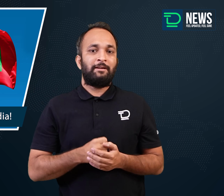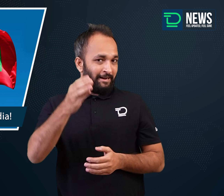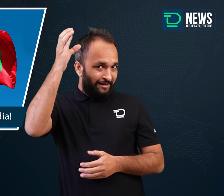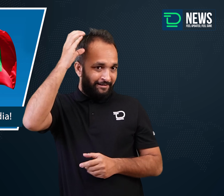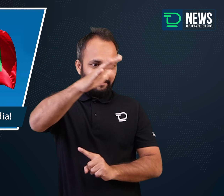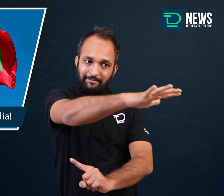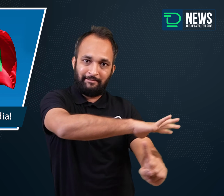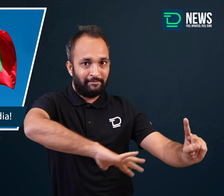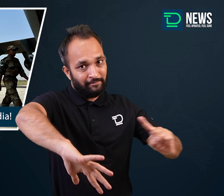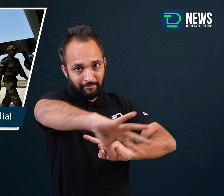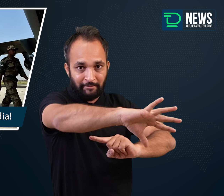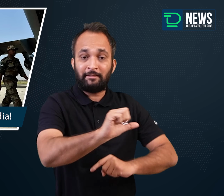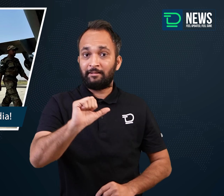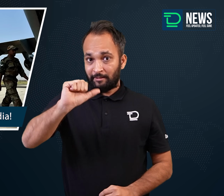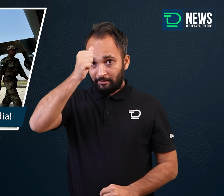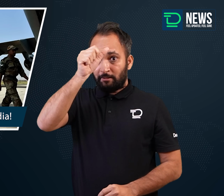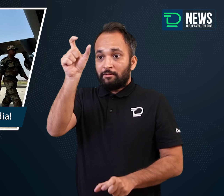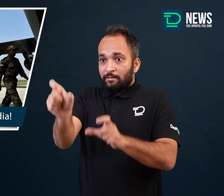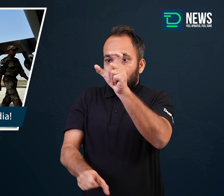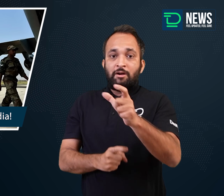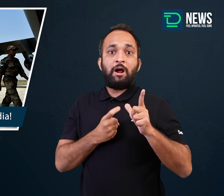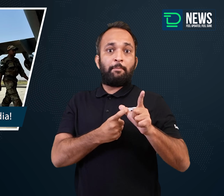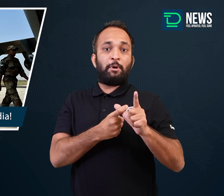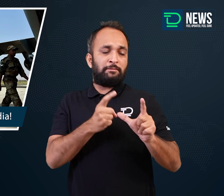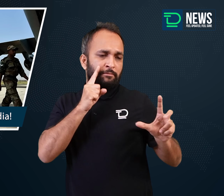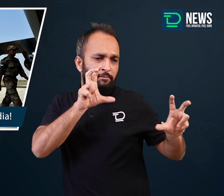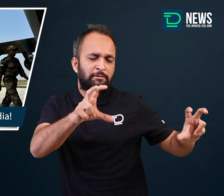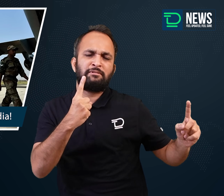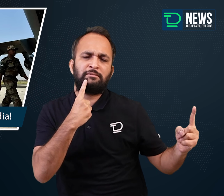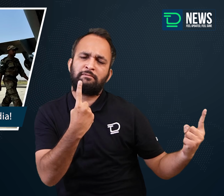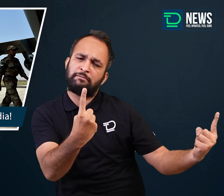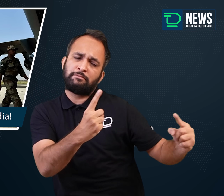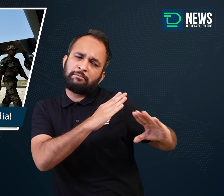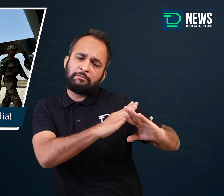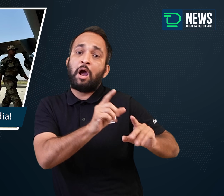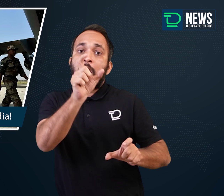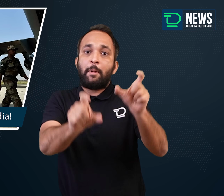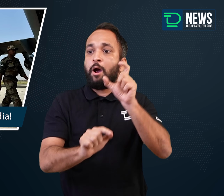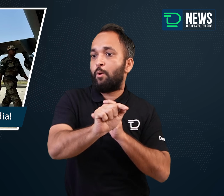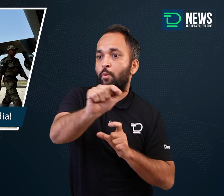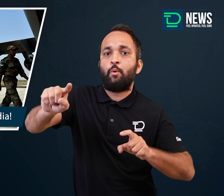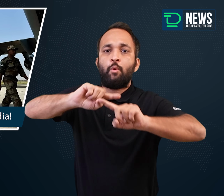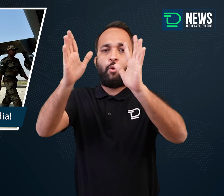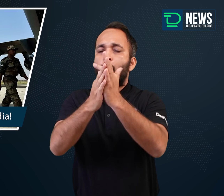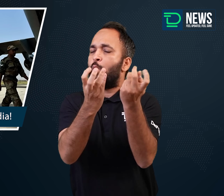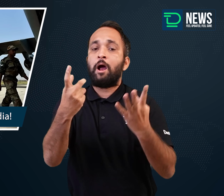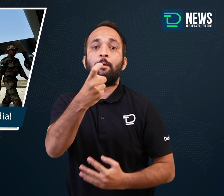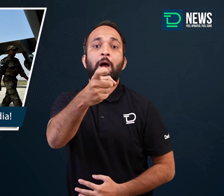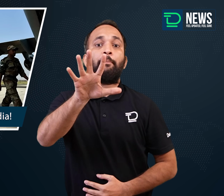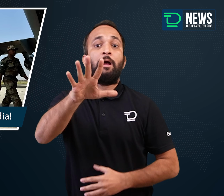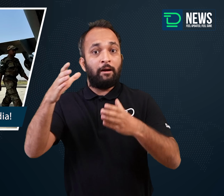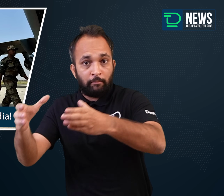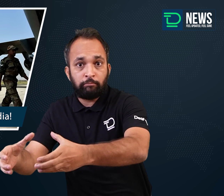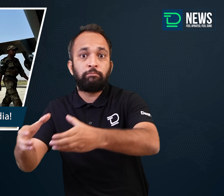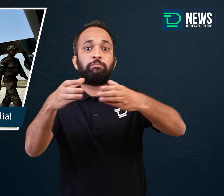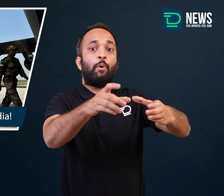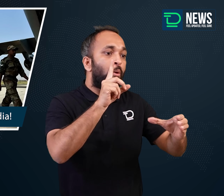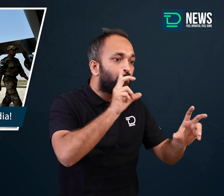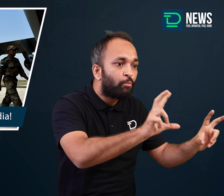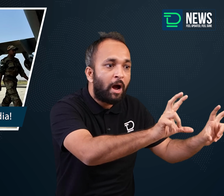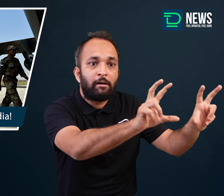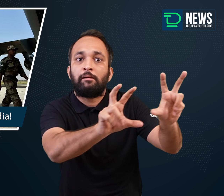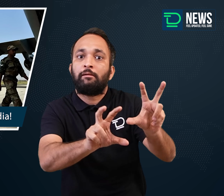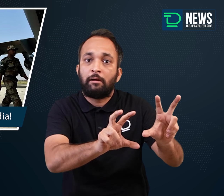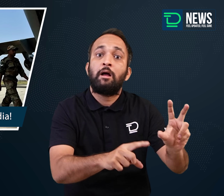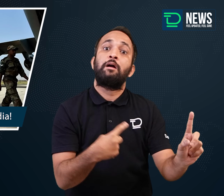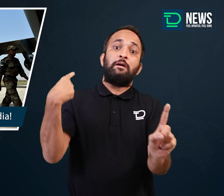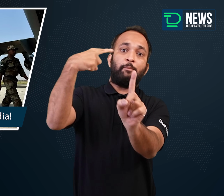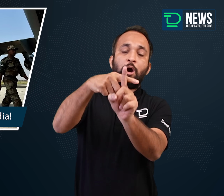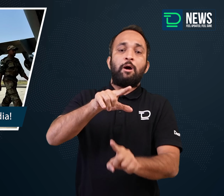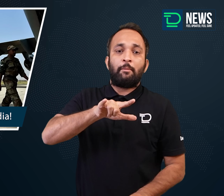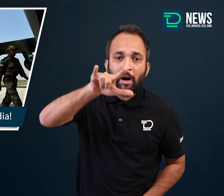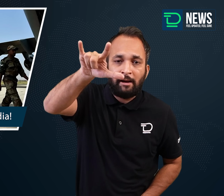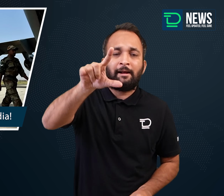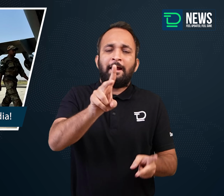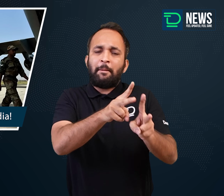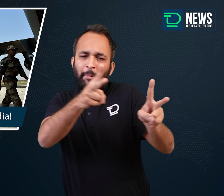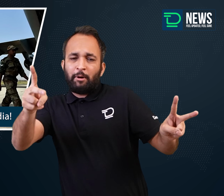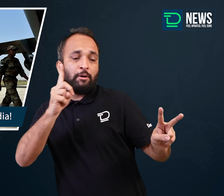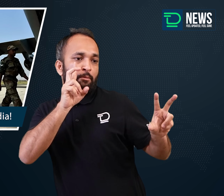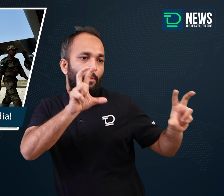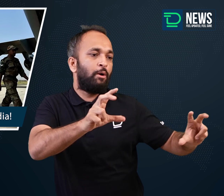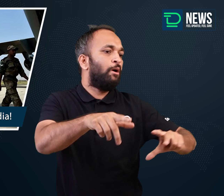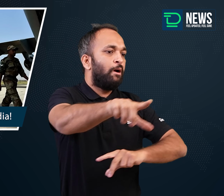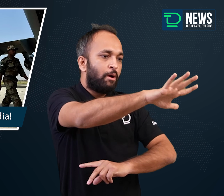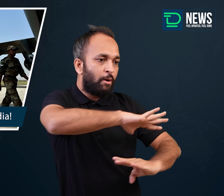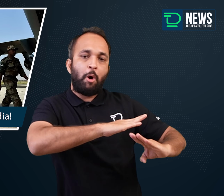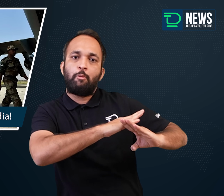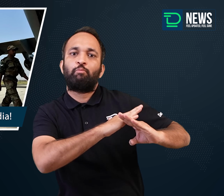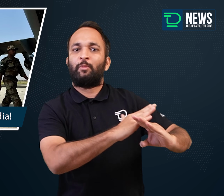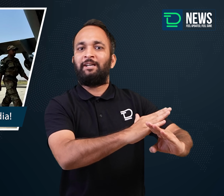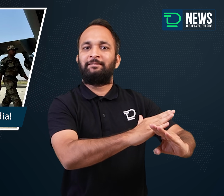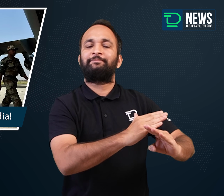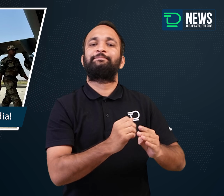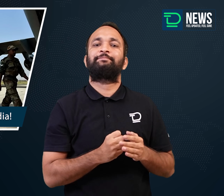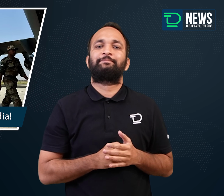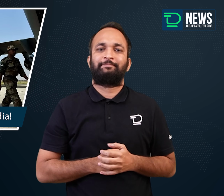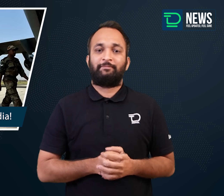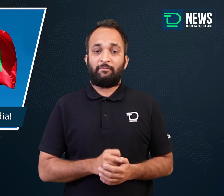Also, India has sent 75 military personnel to help with security and emergency aircraft operations.